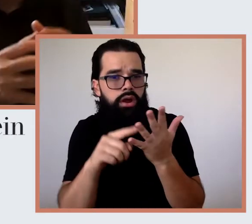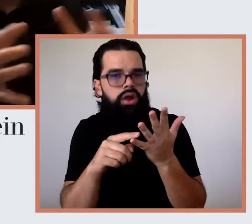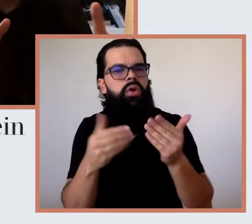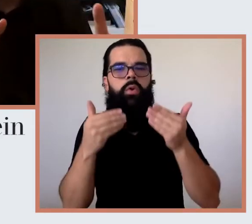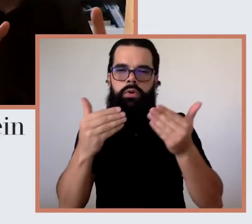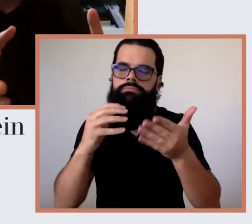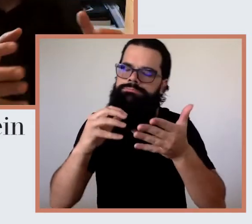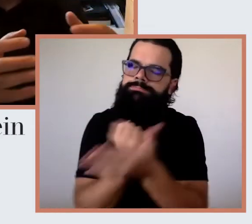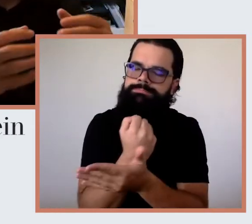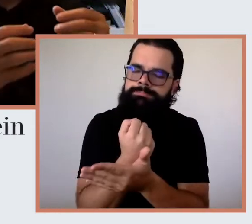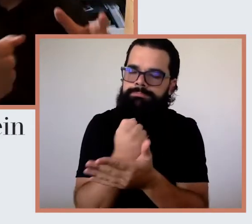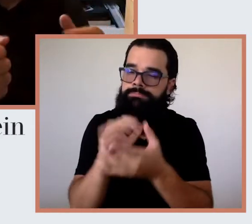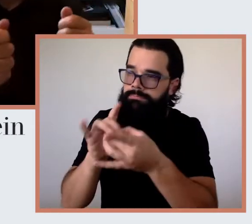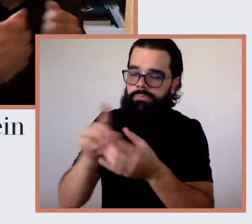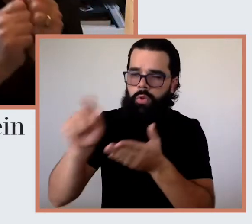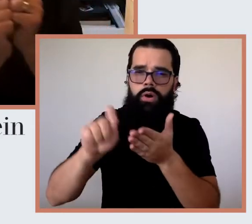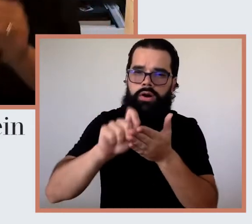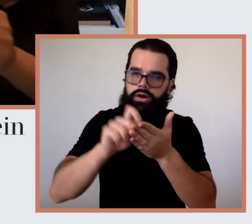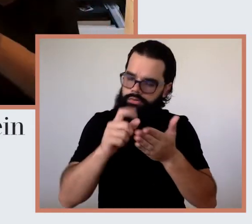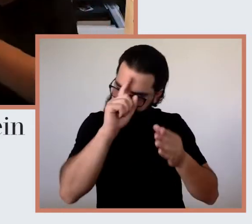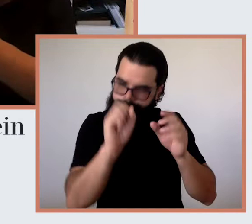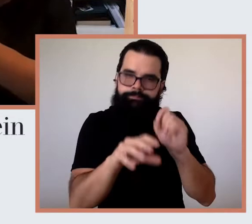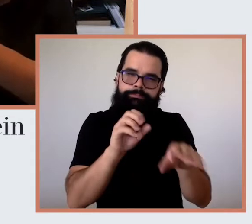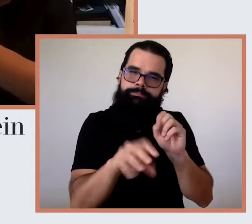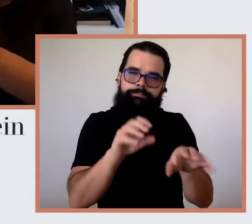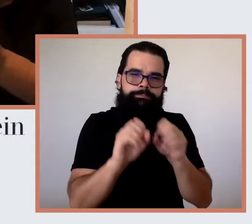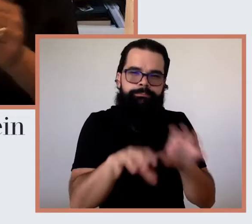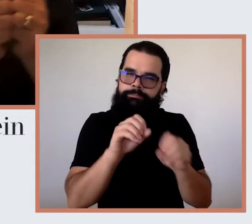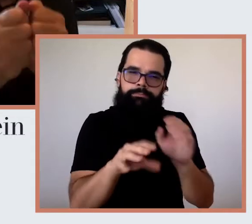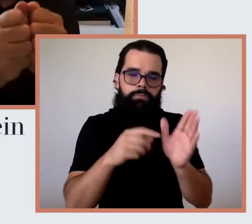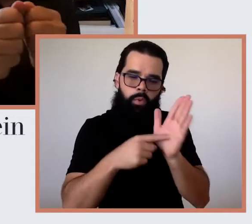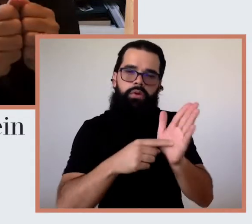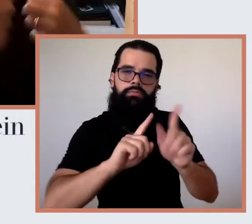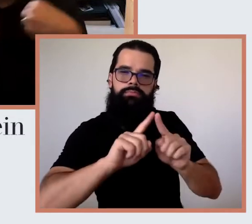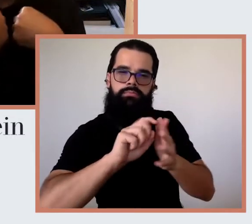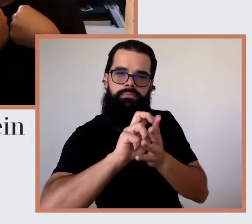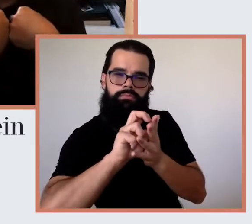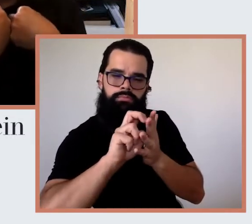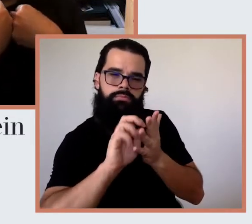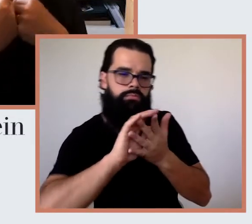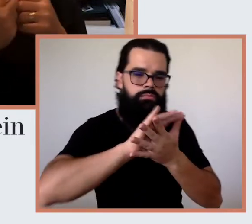essentially it means you write something that you love, another series that you love, another episode that you create